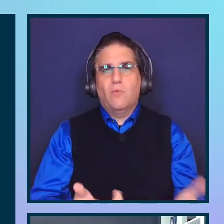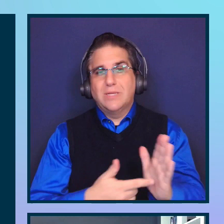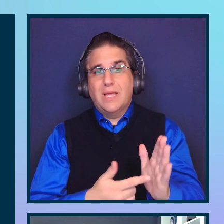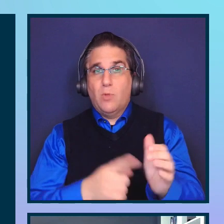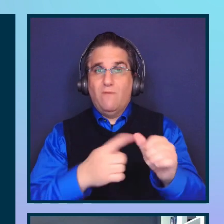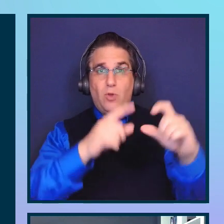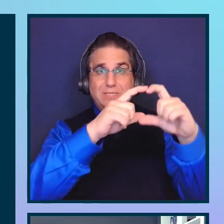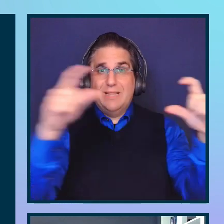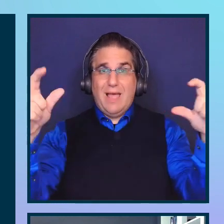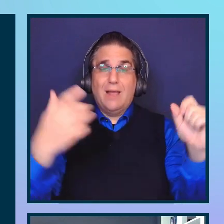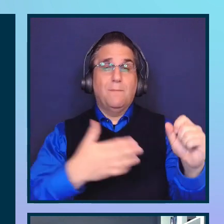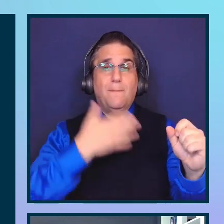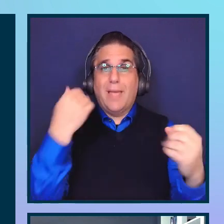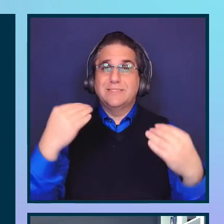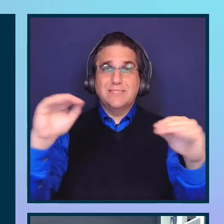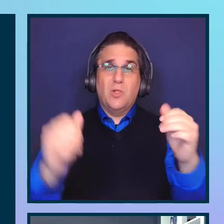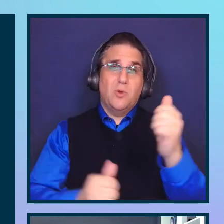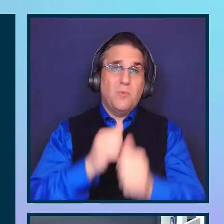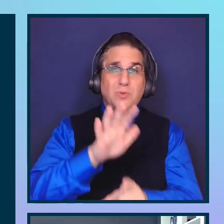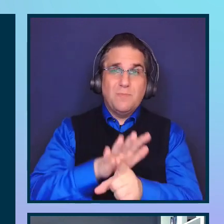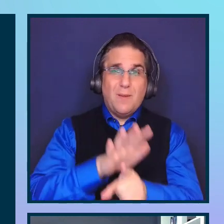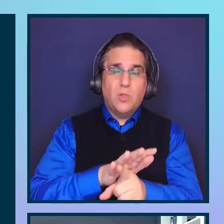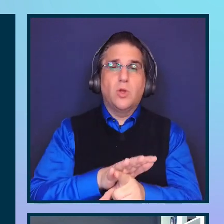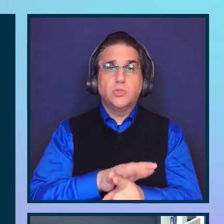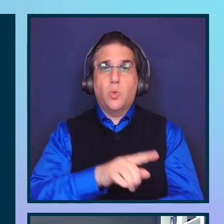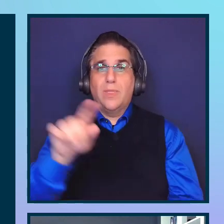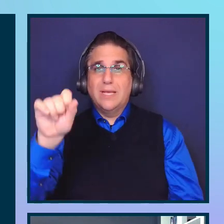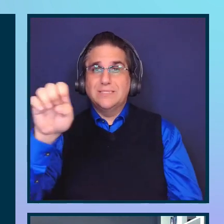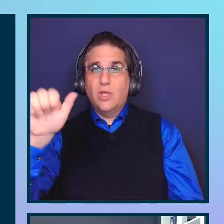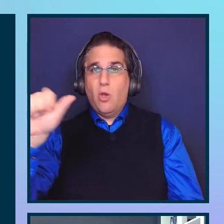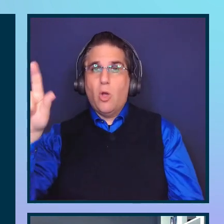The second one should say, See All Sci-Fi. The third one should say, See All Horror.